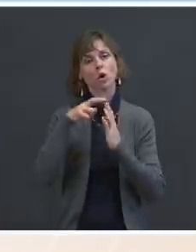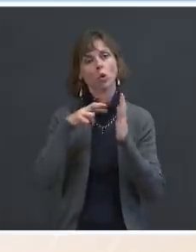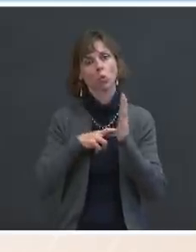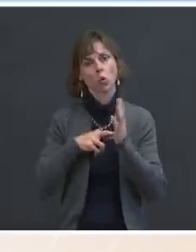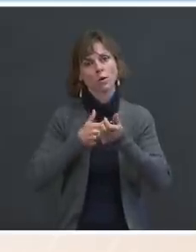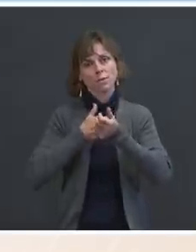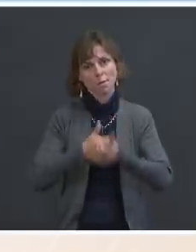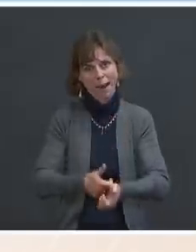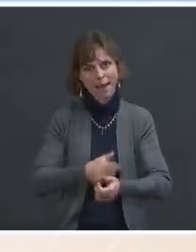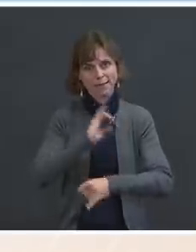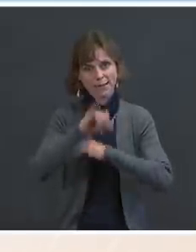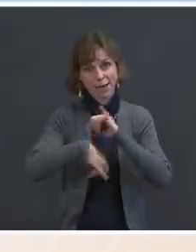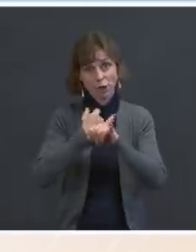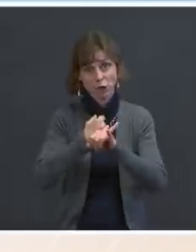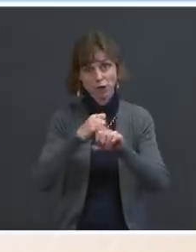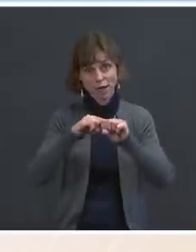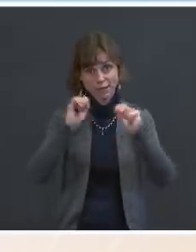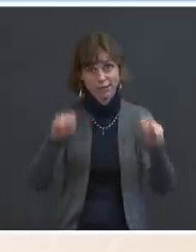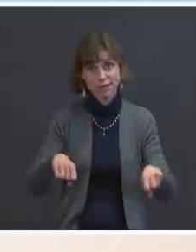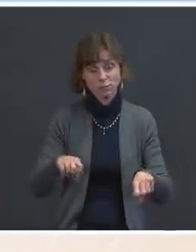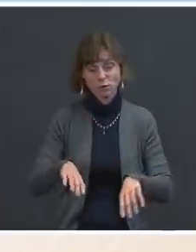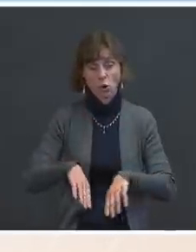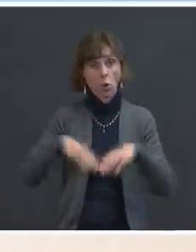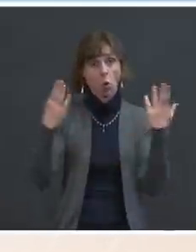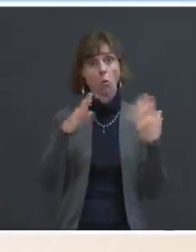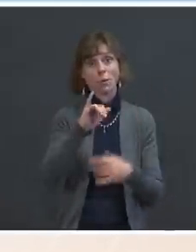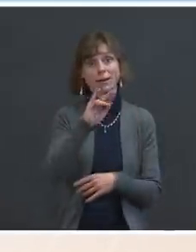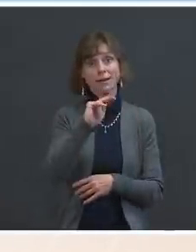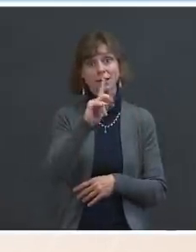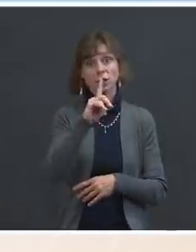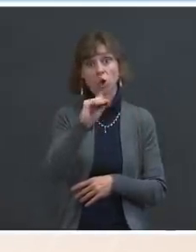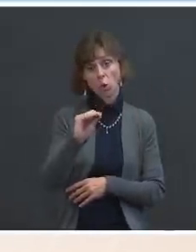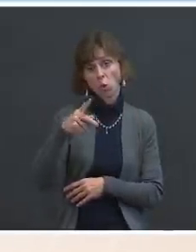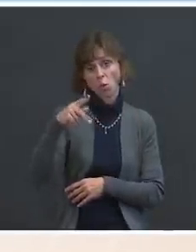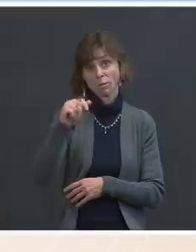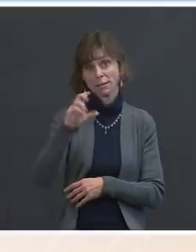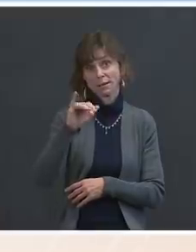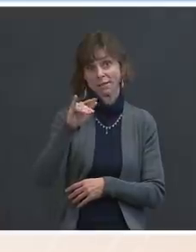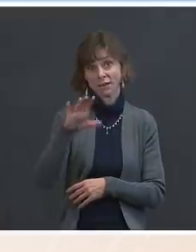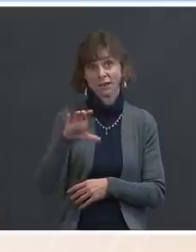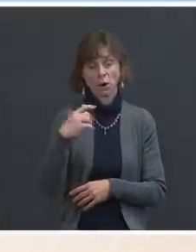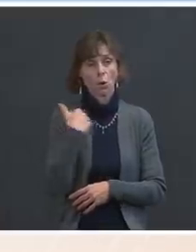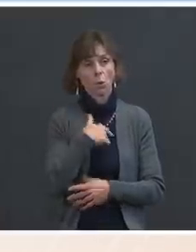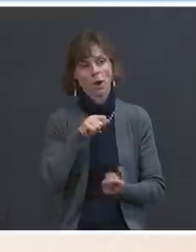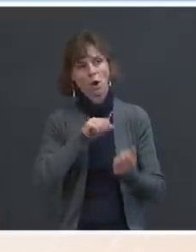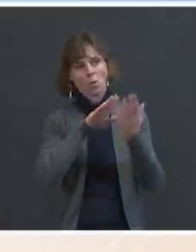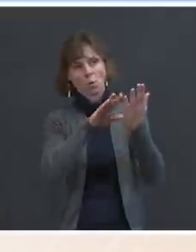and a free and open Indo-Pacific. As the President has said, we approach our relationship with the Chinese from a position of strength